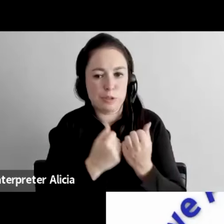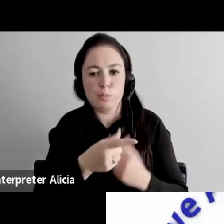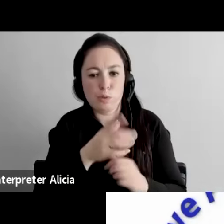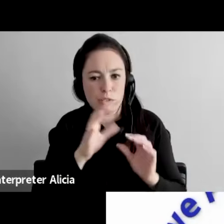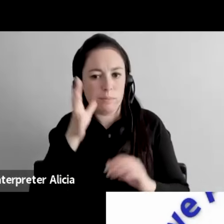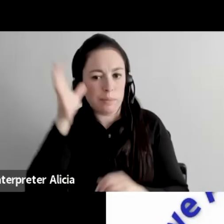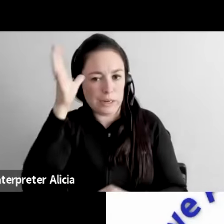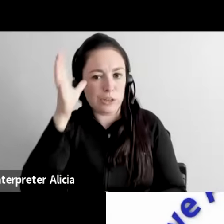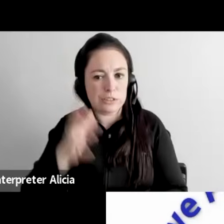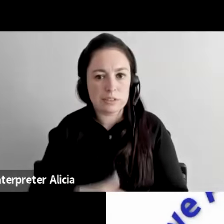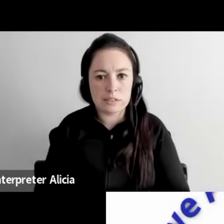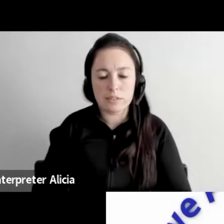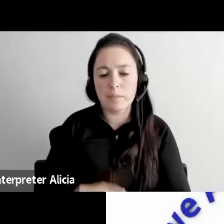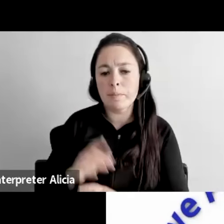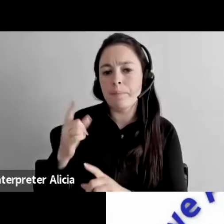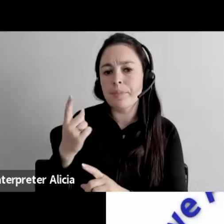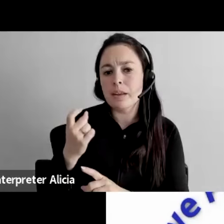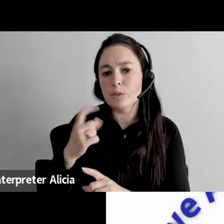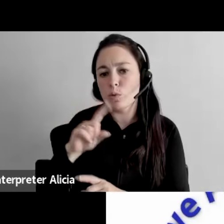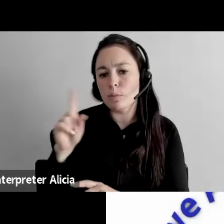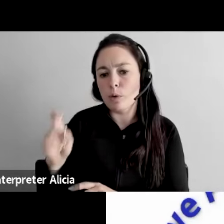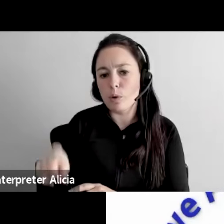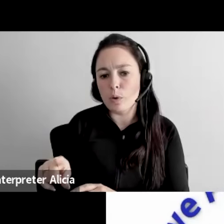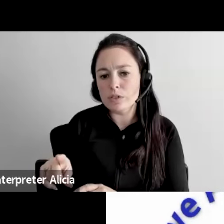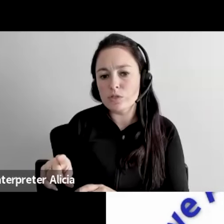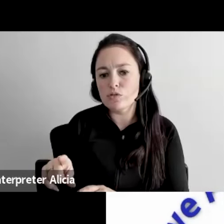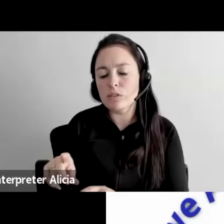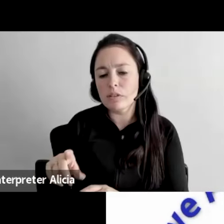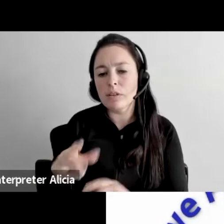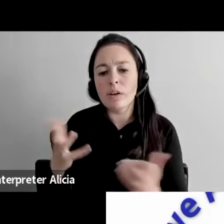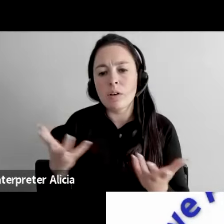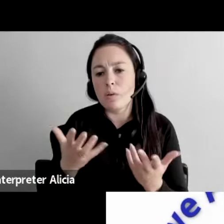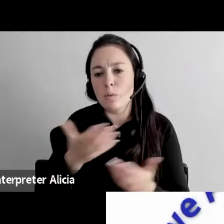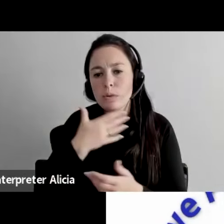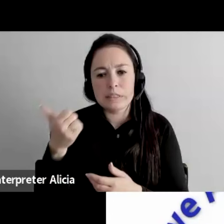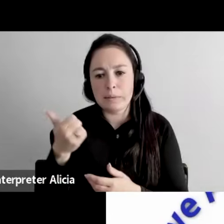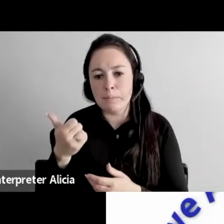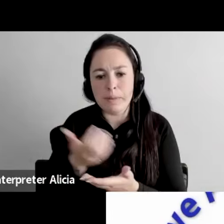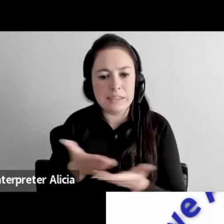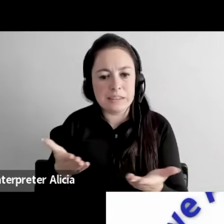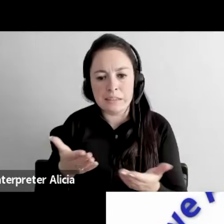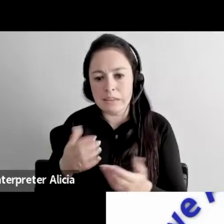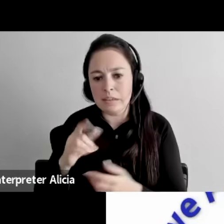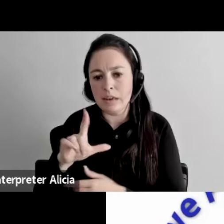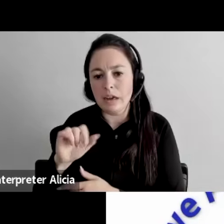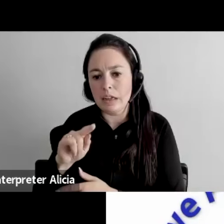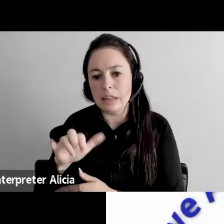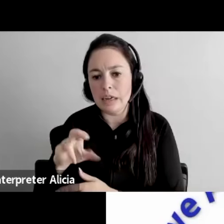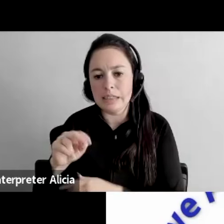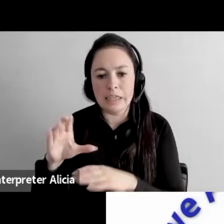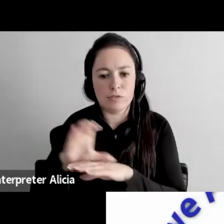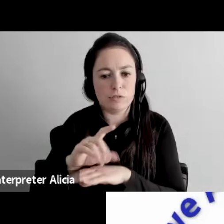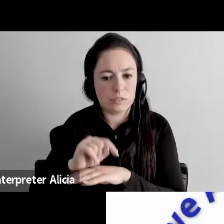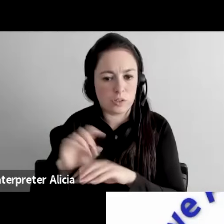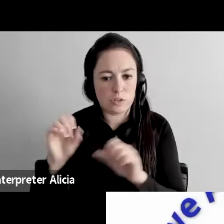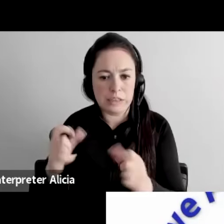Another question, what is the best thing a lactation consultant can do to support you in